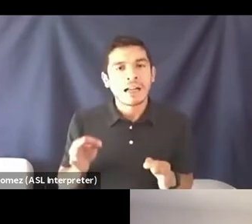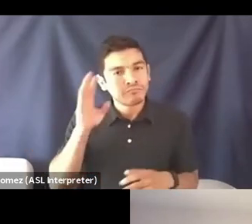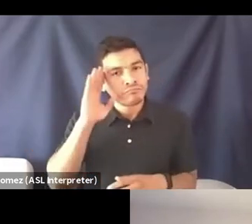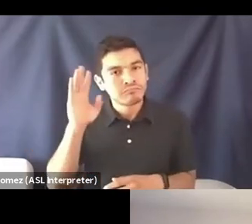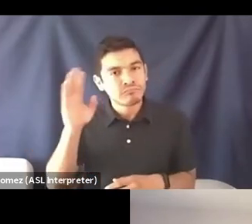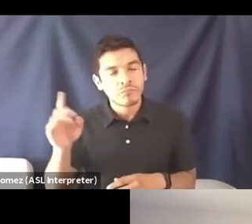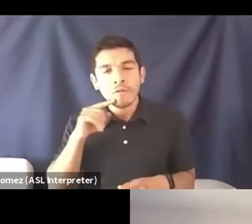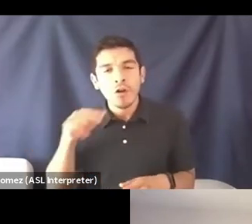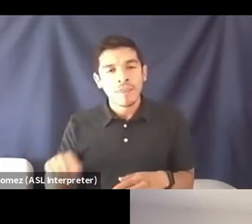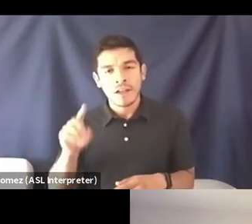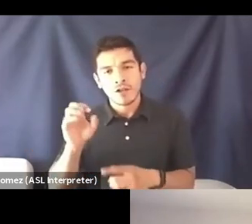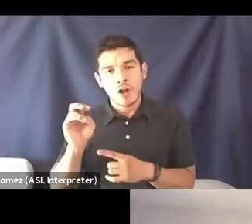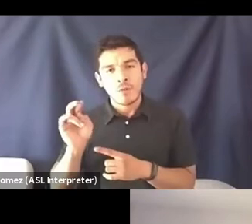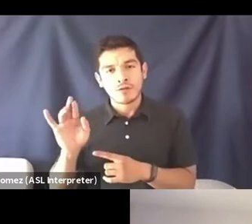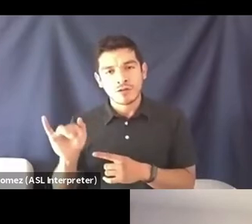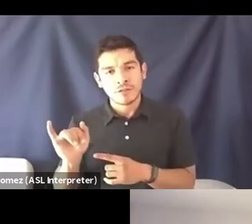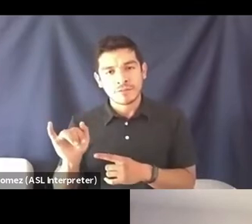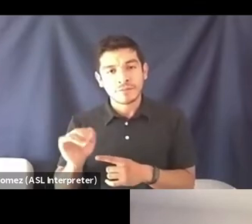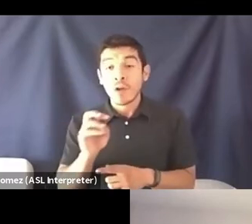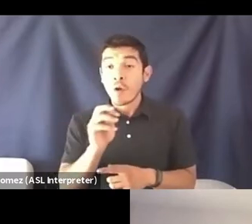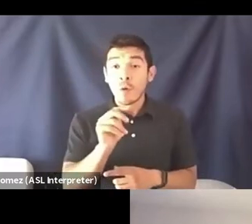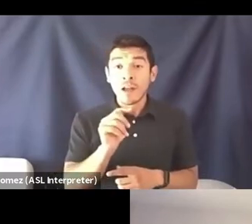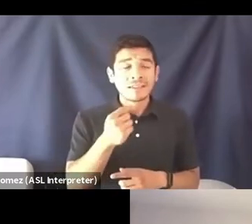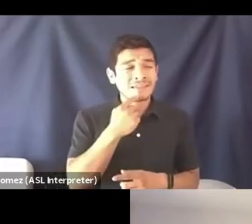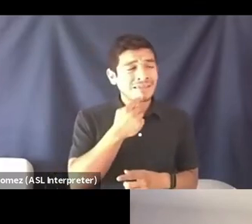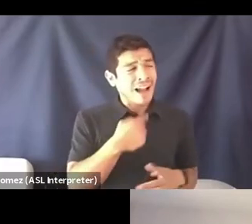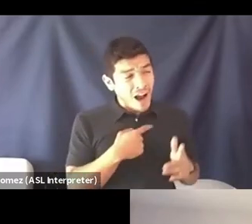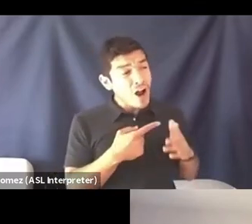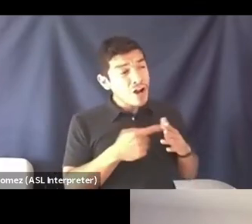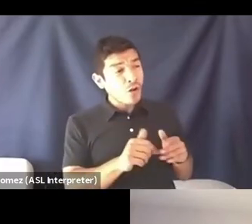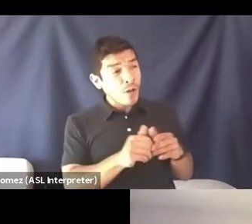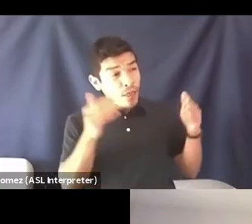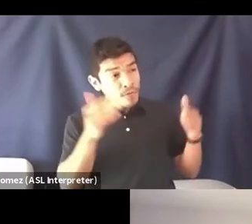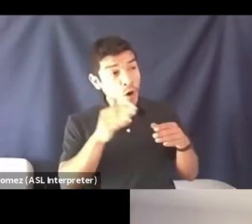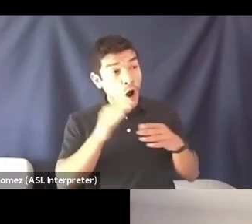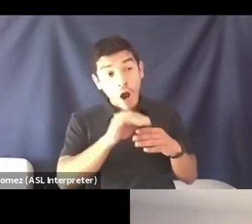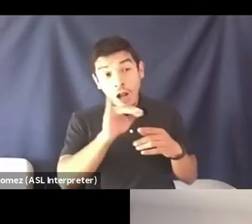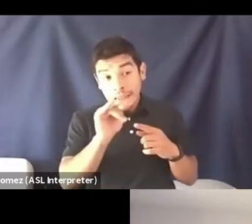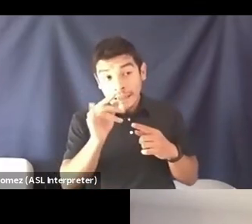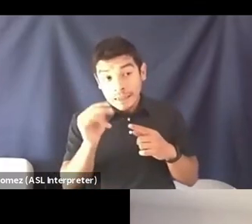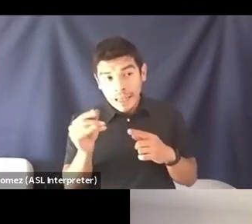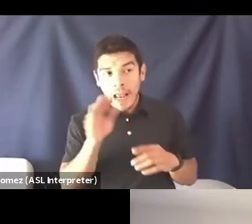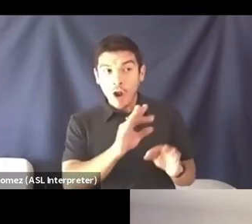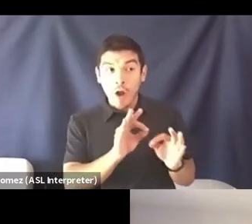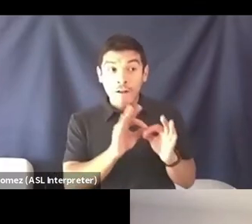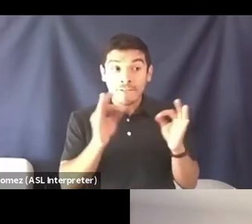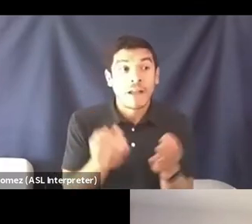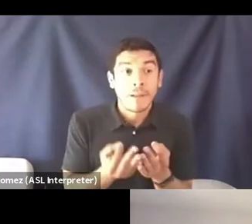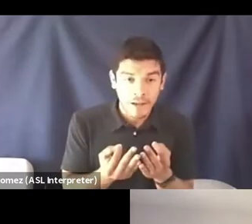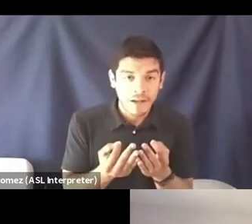I could just start with the focus being on Yingying and her family, not on the crime.